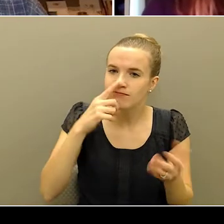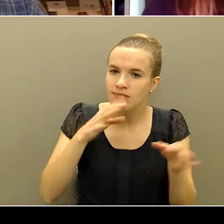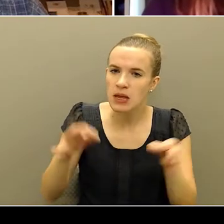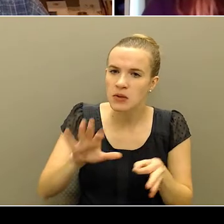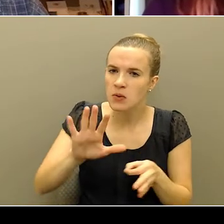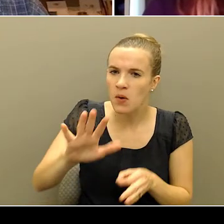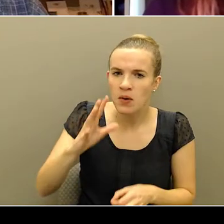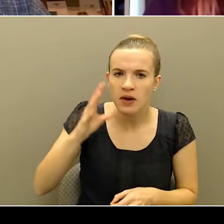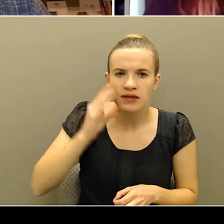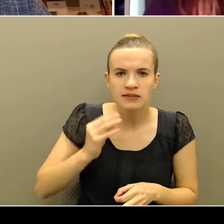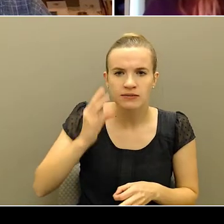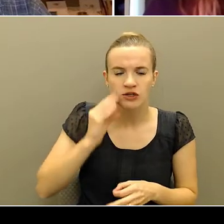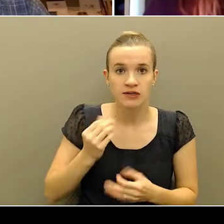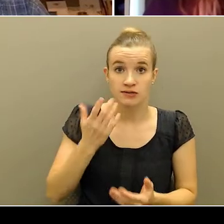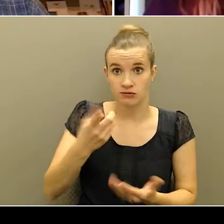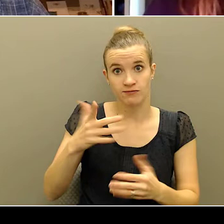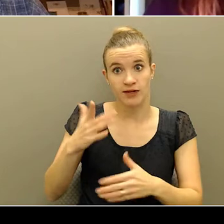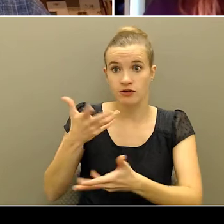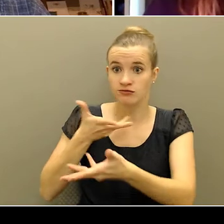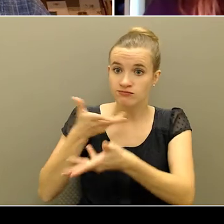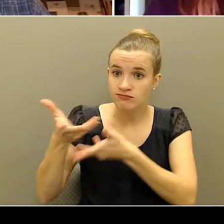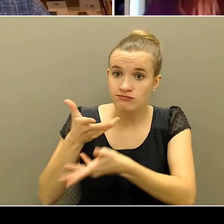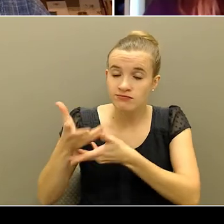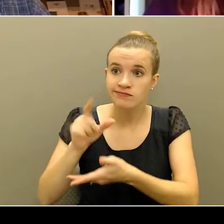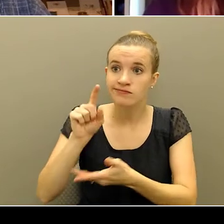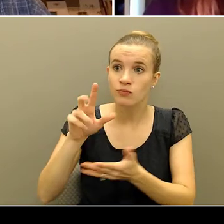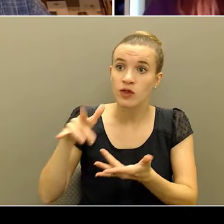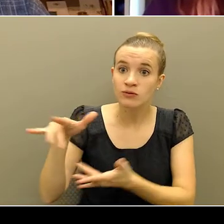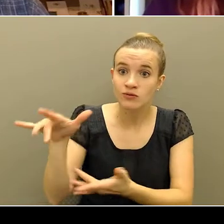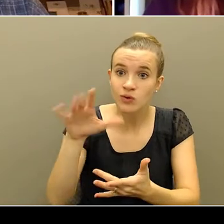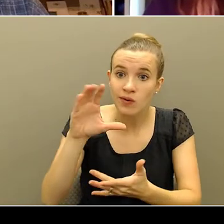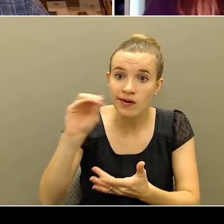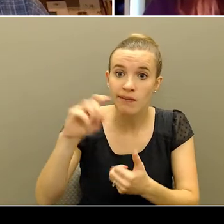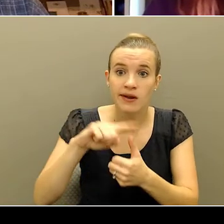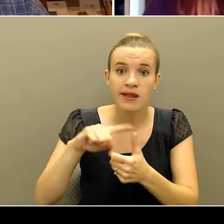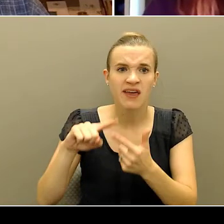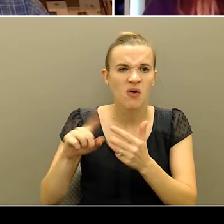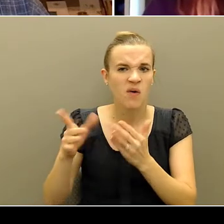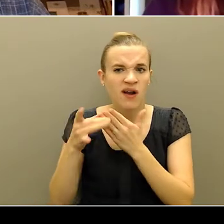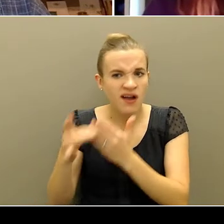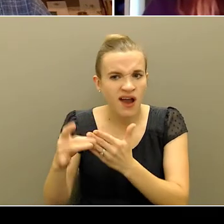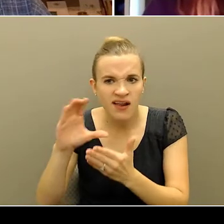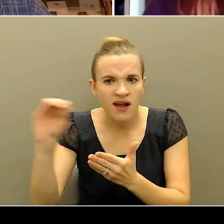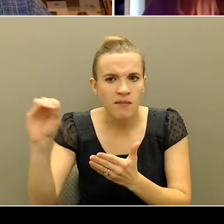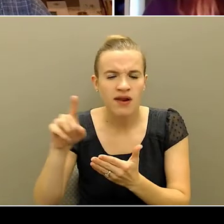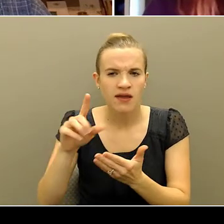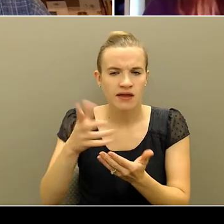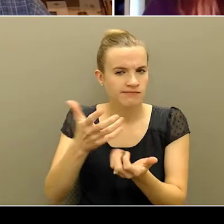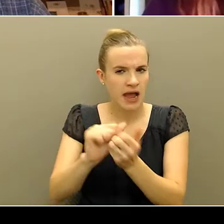say, here's, here's what I want to do. And here's who I am. And this is how I, I'm, I'm hoping to experience this.